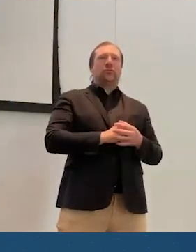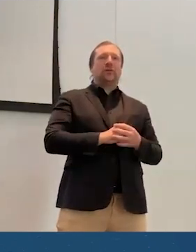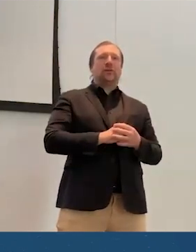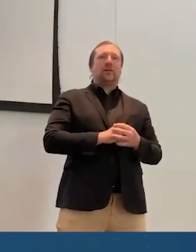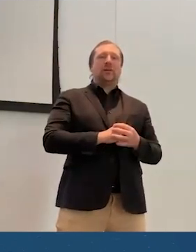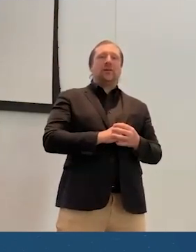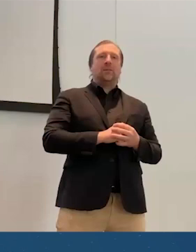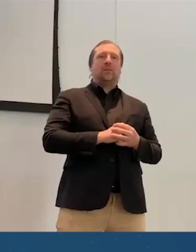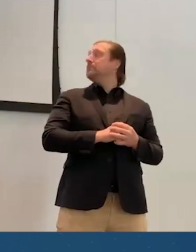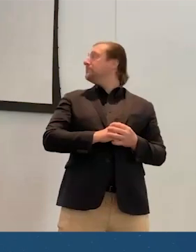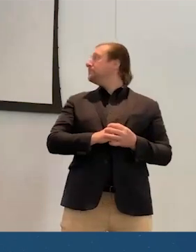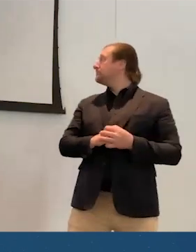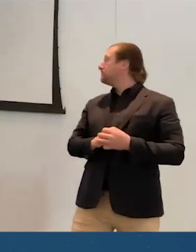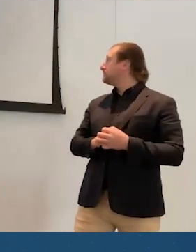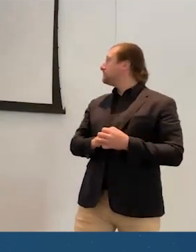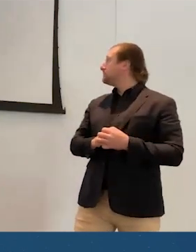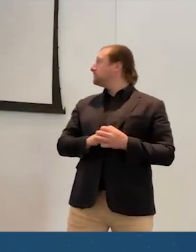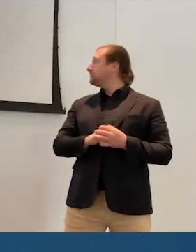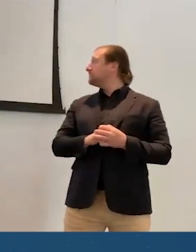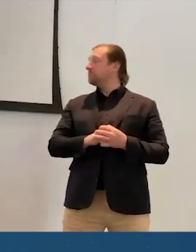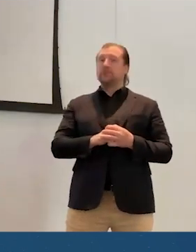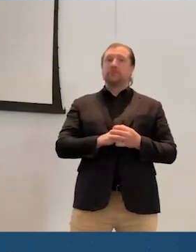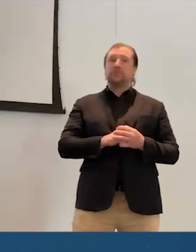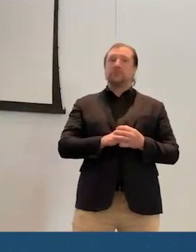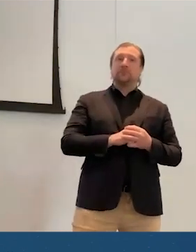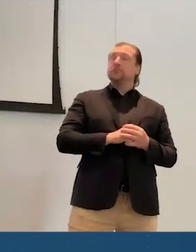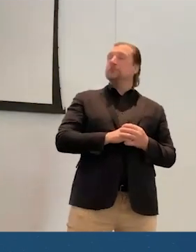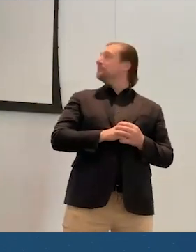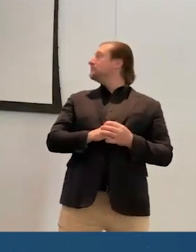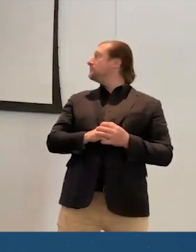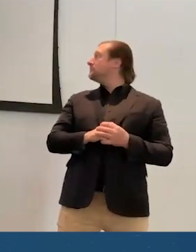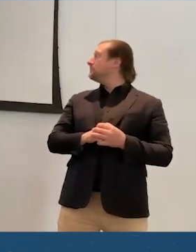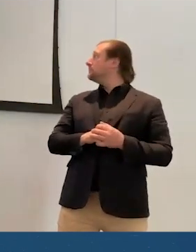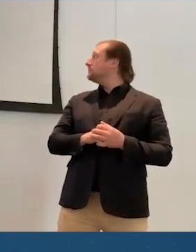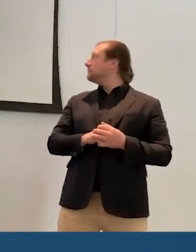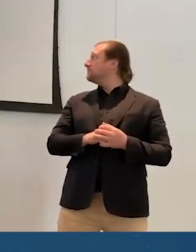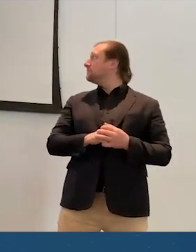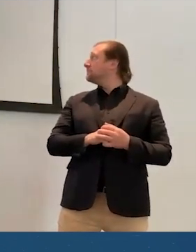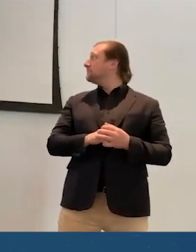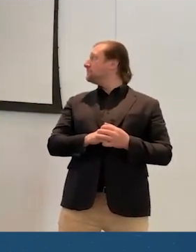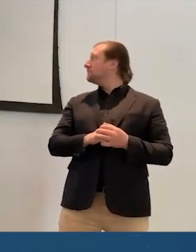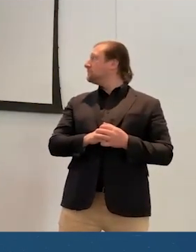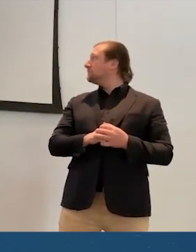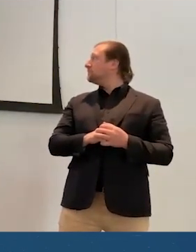on just one single participants, which inherently limits